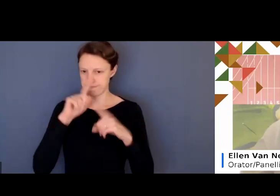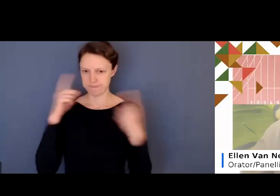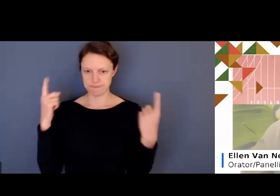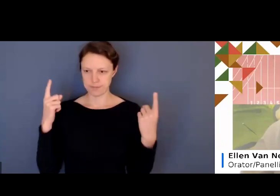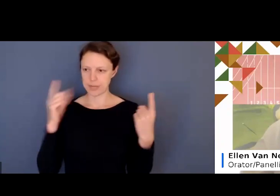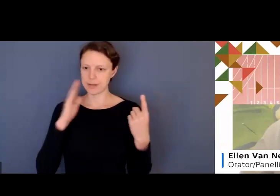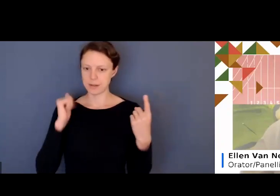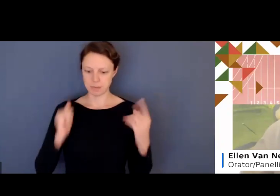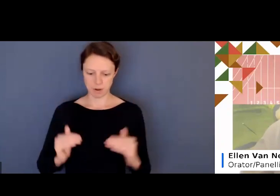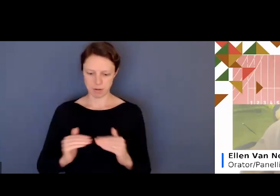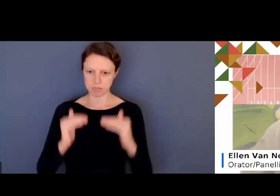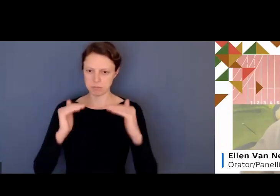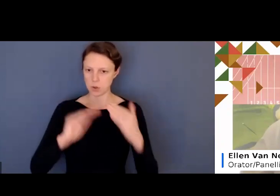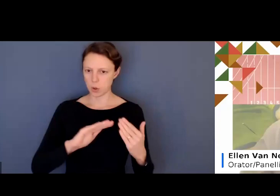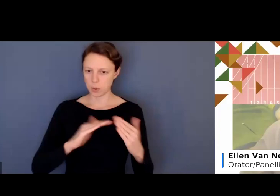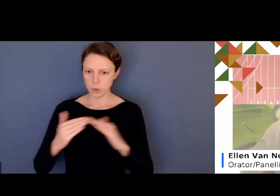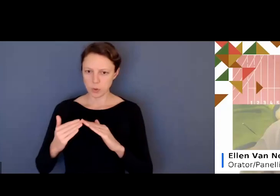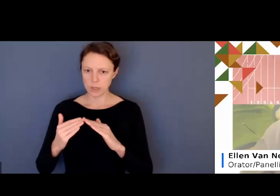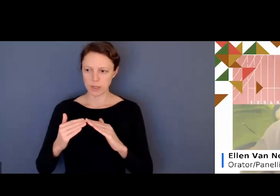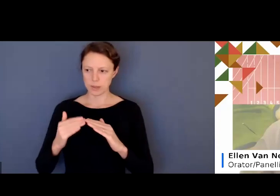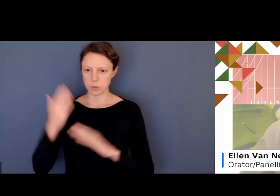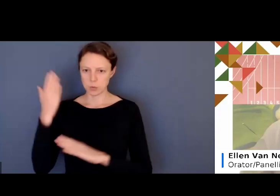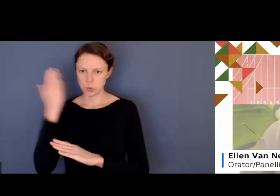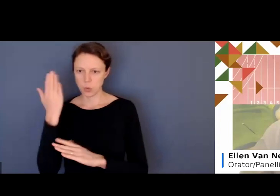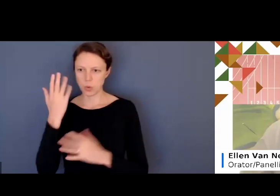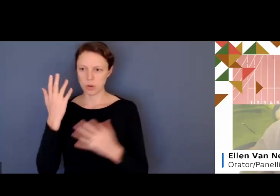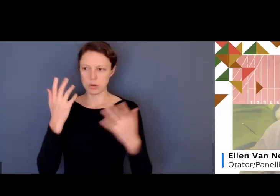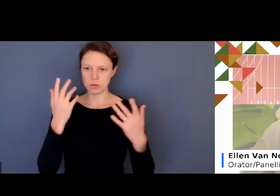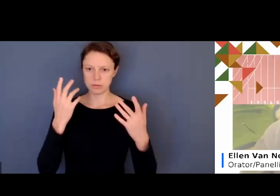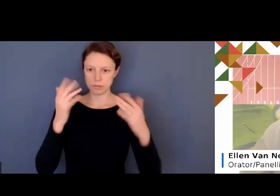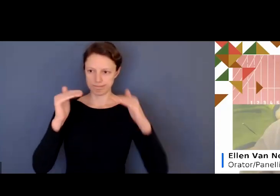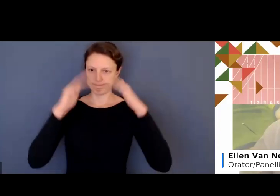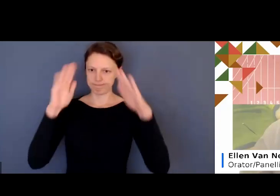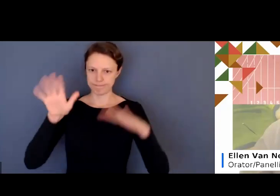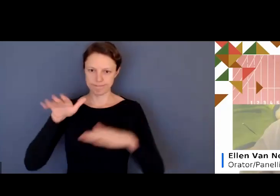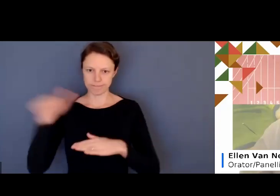community sport and school sport. And any